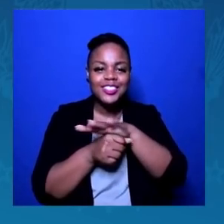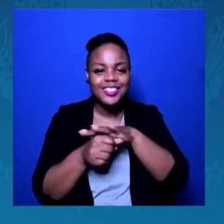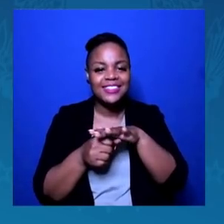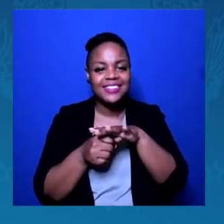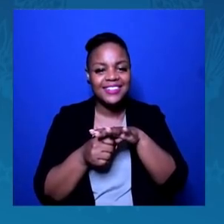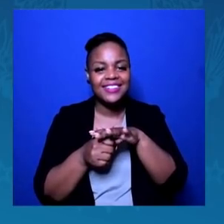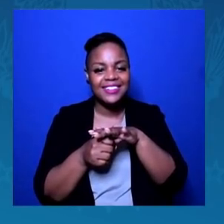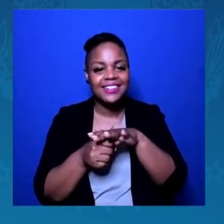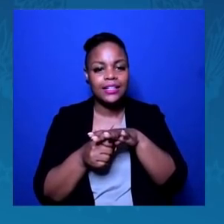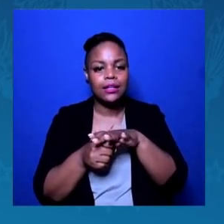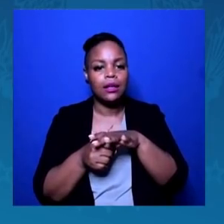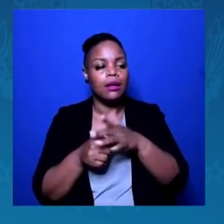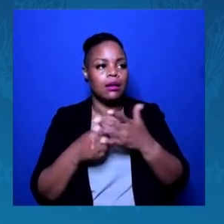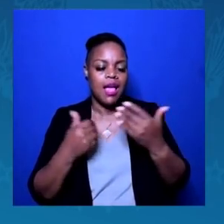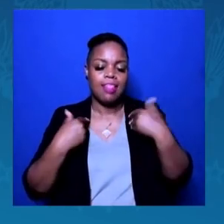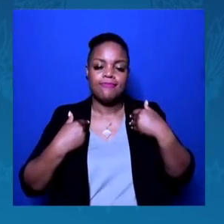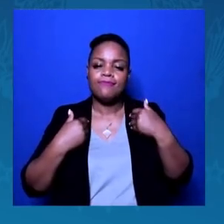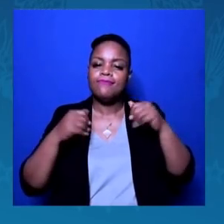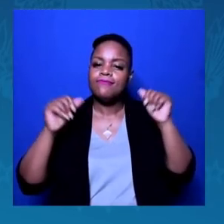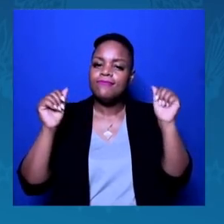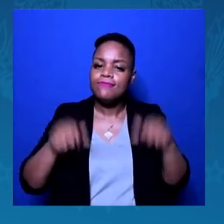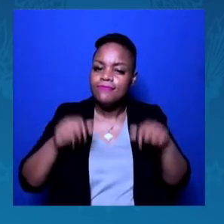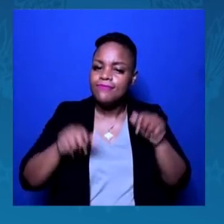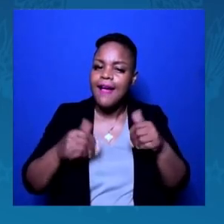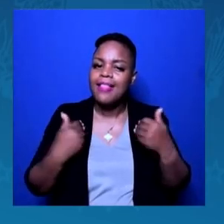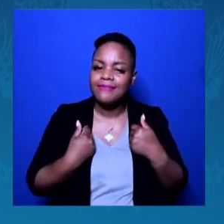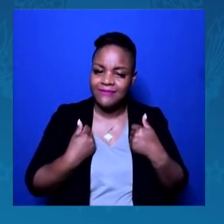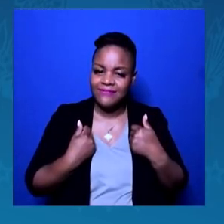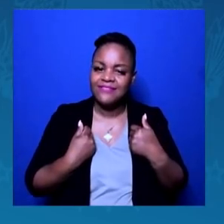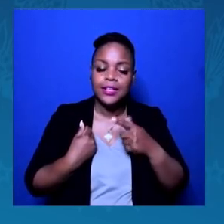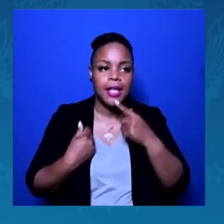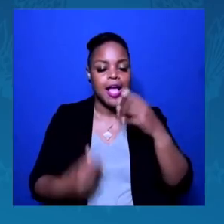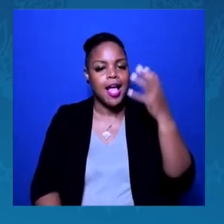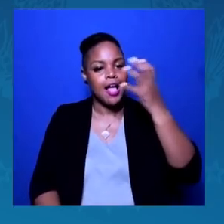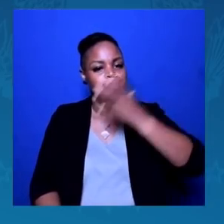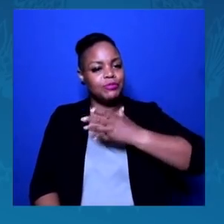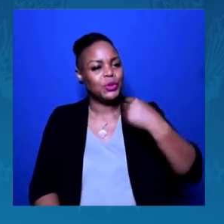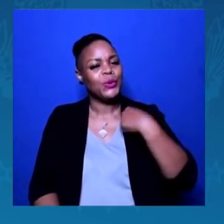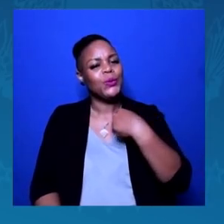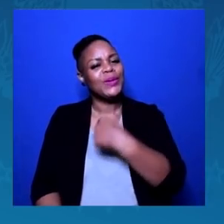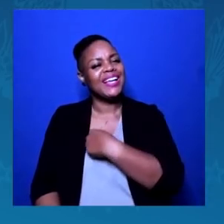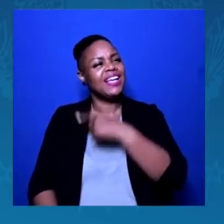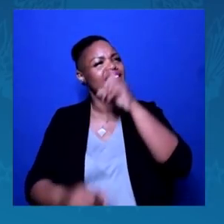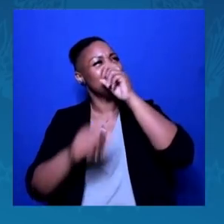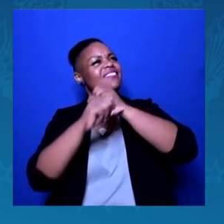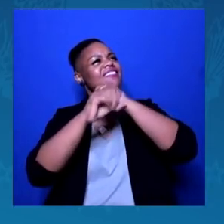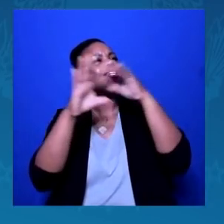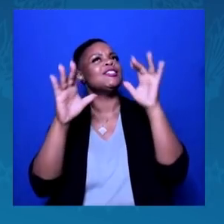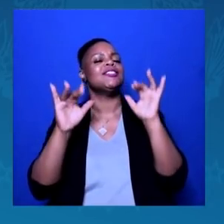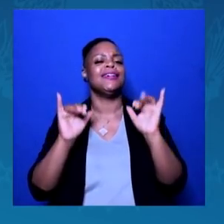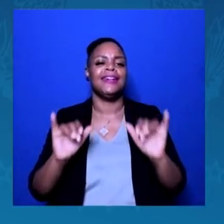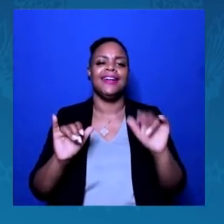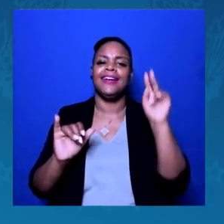when we have the ability to see what is possible and then have the ambition to achieve what is possible